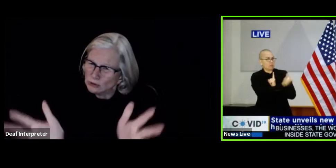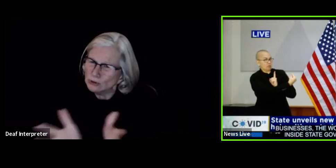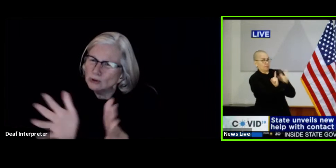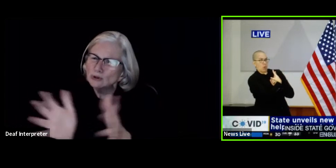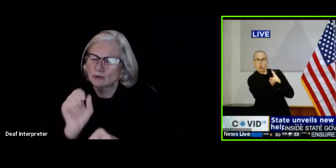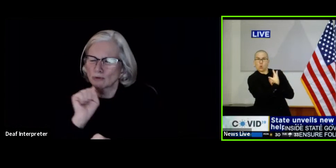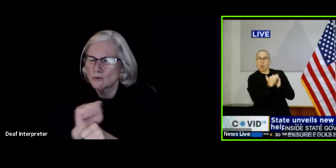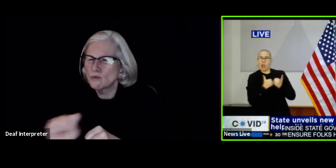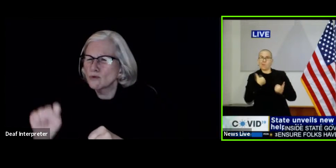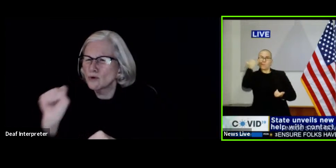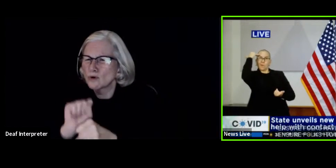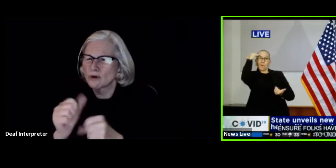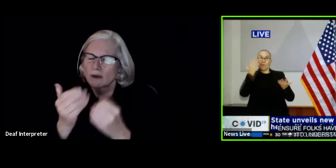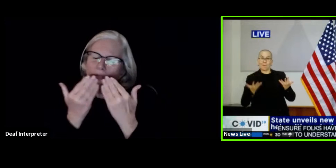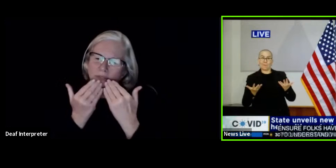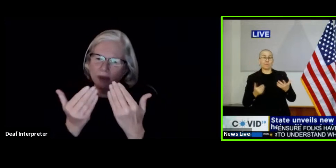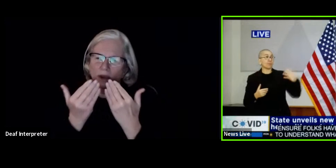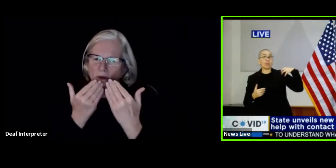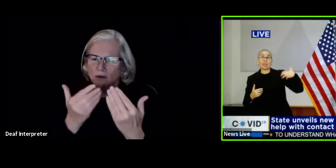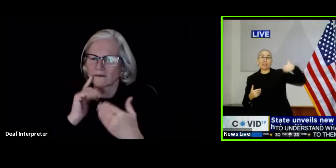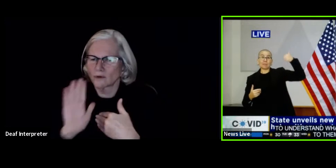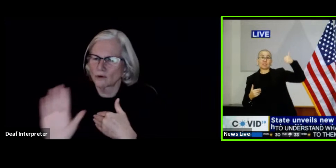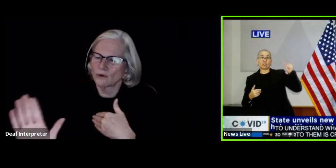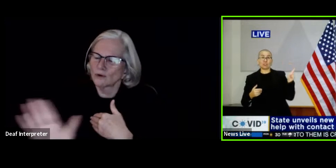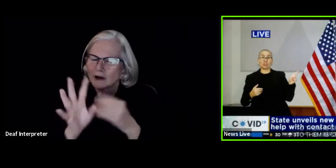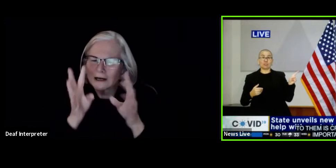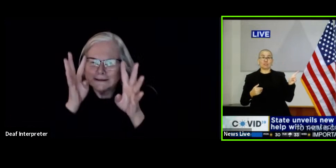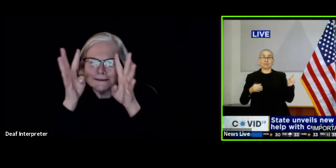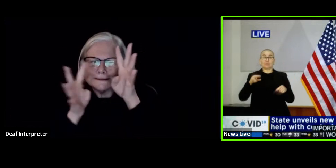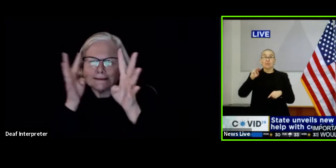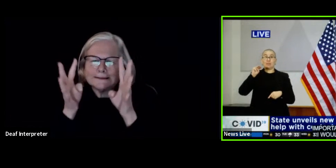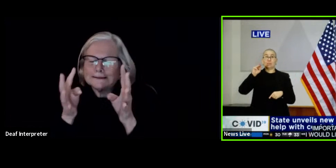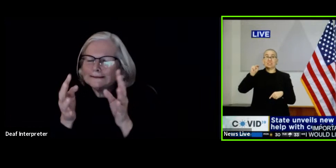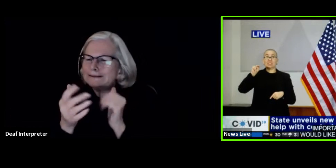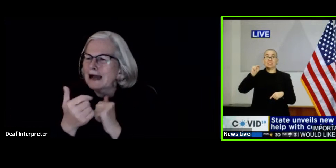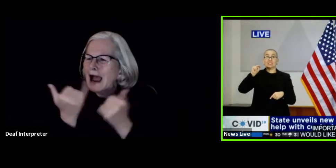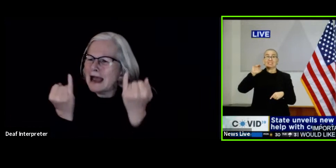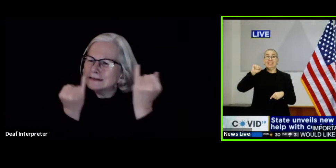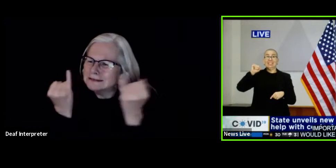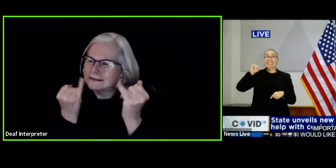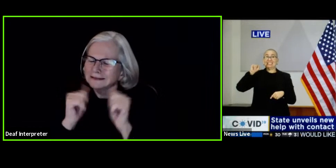TO HAVE COMMISSIONER TOMES FROM MINNESOTA DEPARTMENT OF INFORMATION TECHNOLOGY EXPLAIN A LITTLE BIT MORE ABOUT THIS. WE'RE JOINED BY KRIS EHRESMANN, THE INFECTIOUS